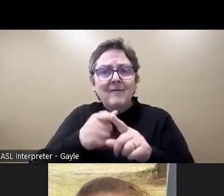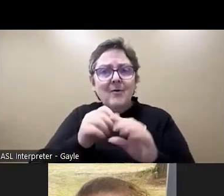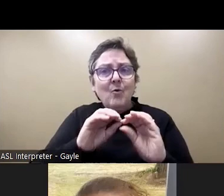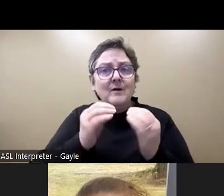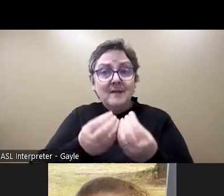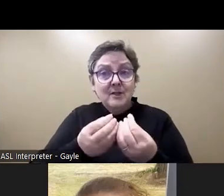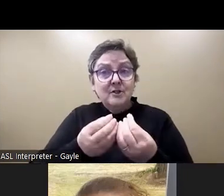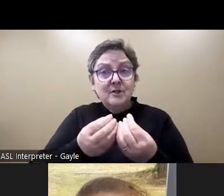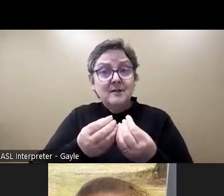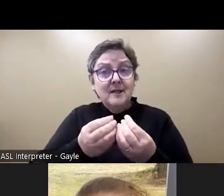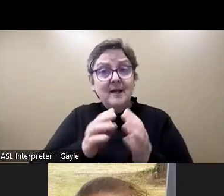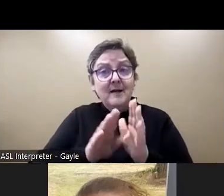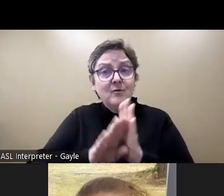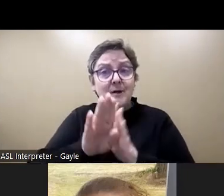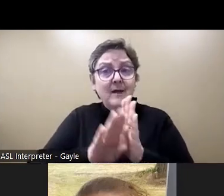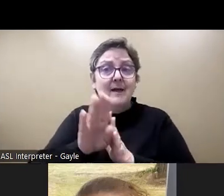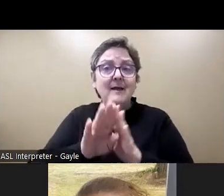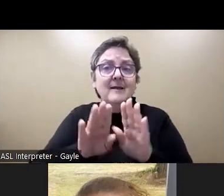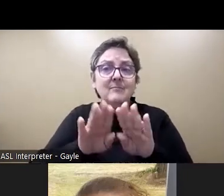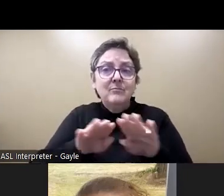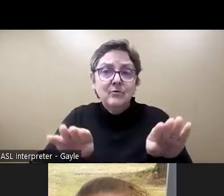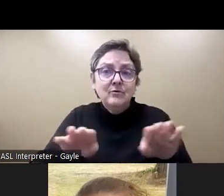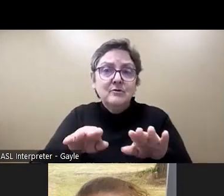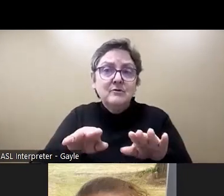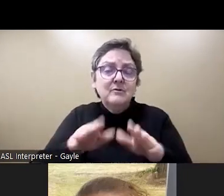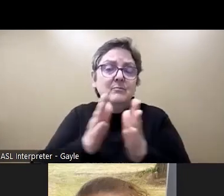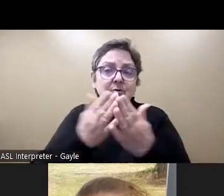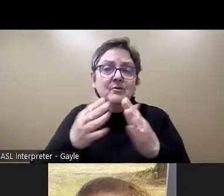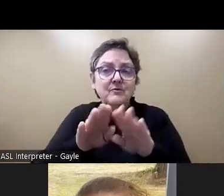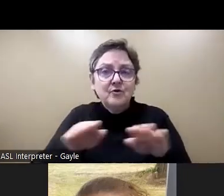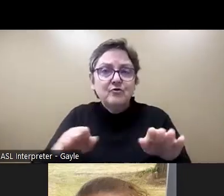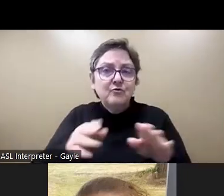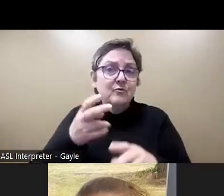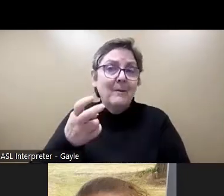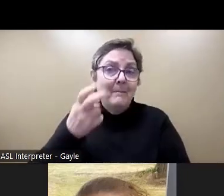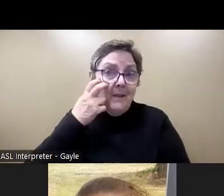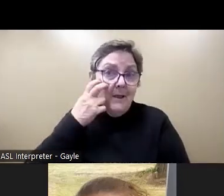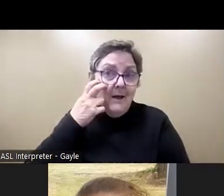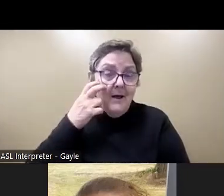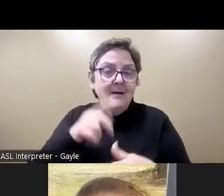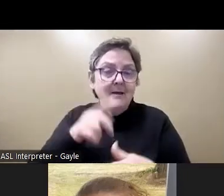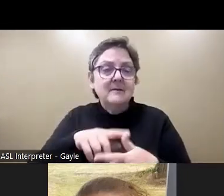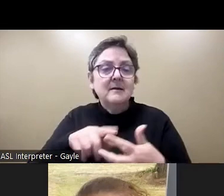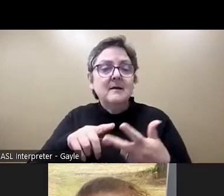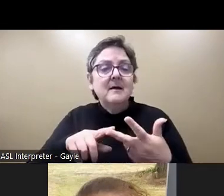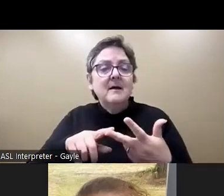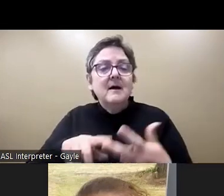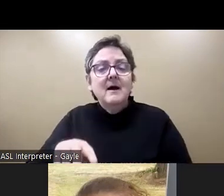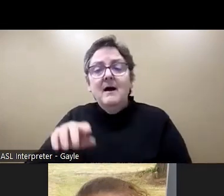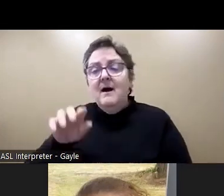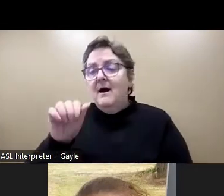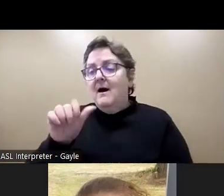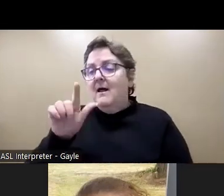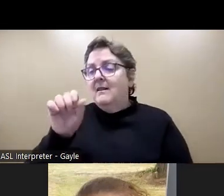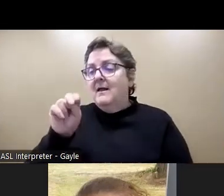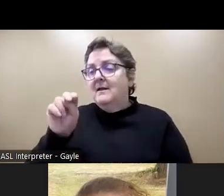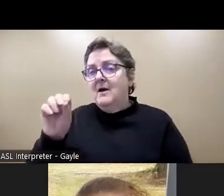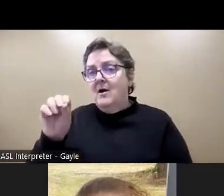for children who are blind. Maria Alana has created books and a platform for children in Mexico.